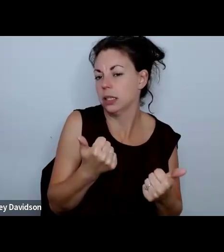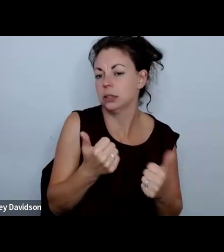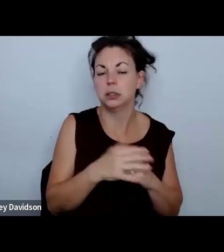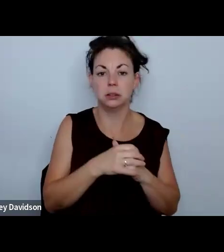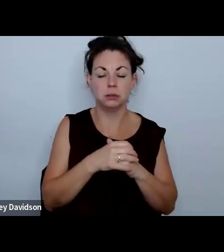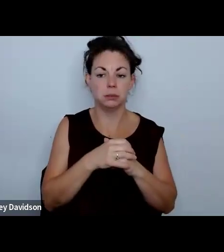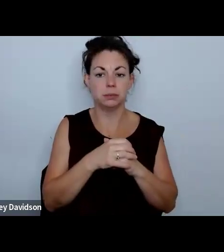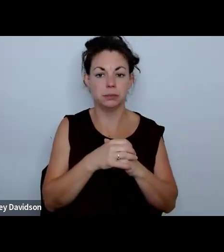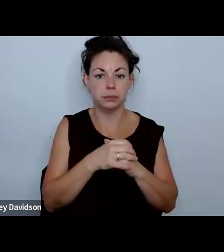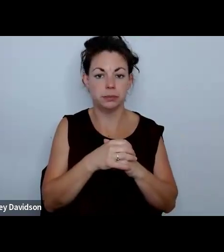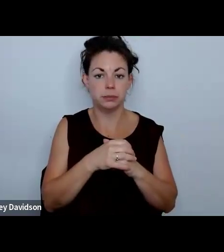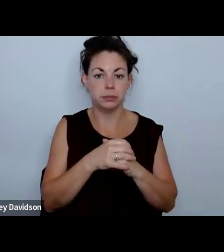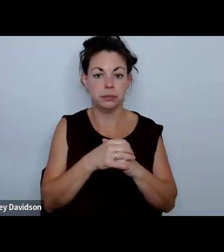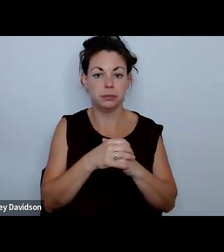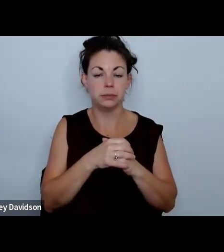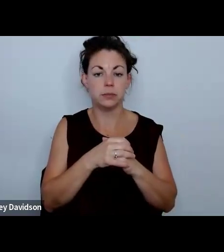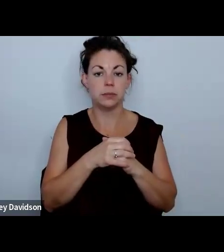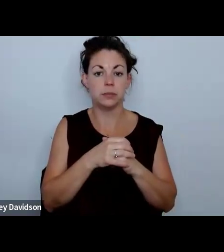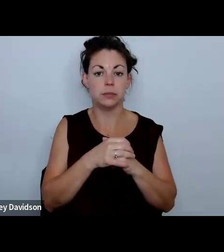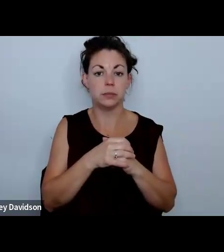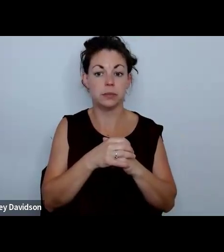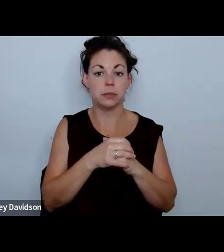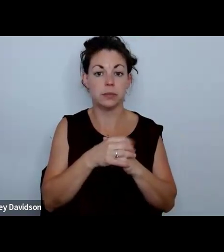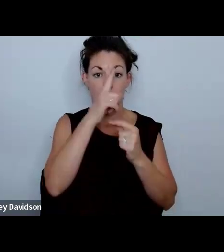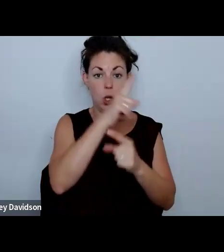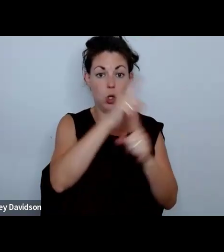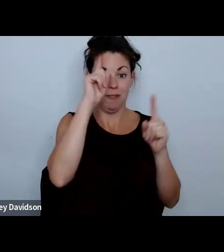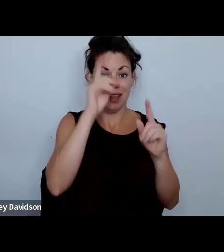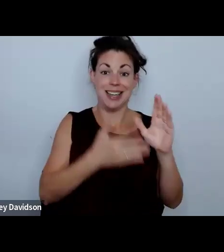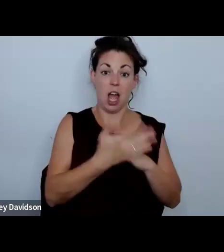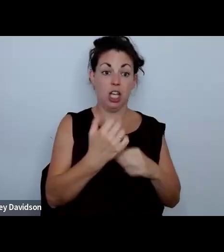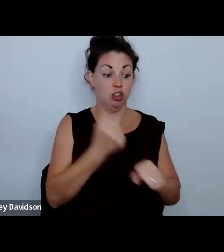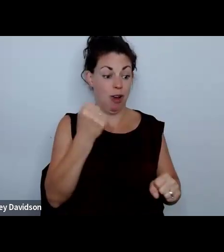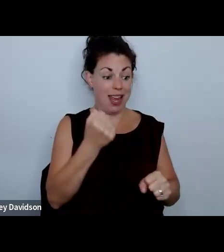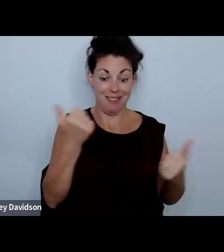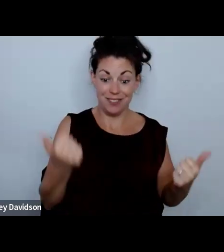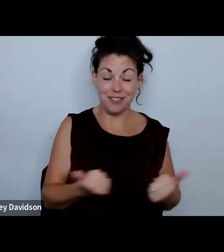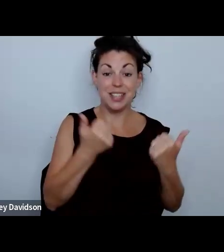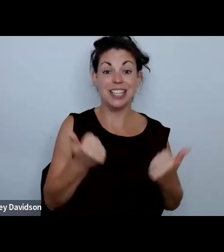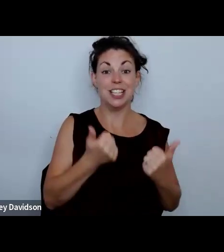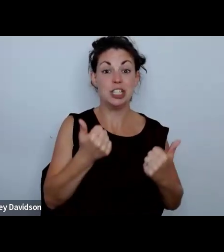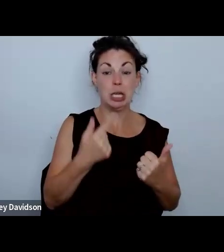any relevant experience. I didn't have any experience of even working in an office environment, and in fact,